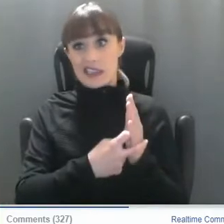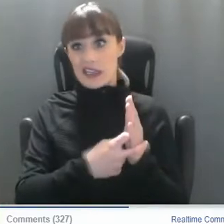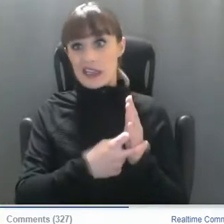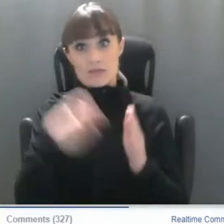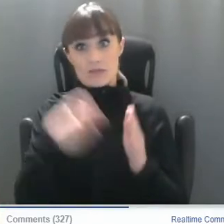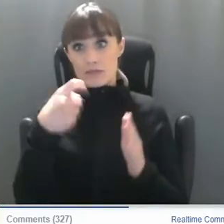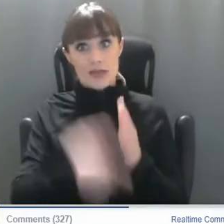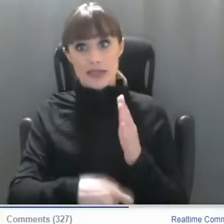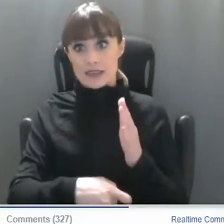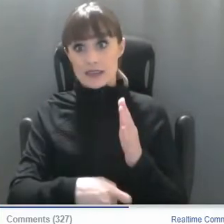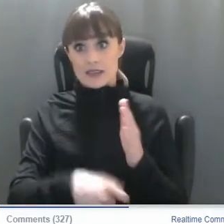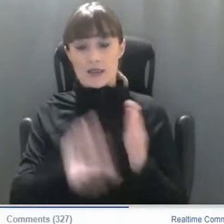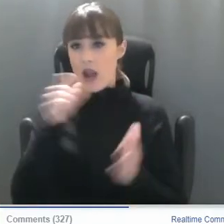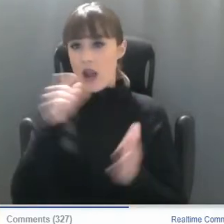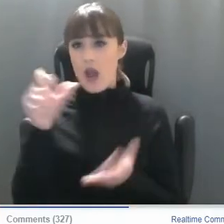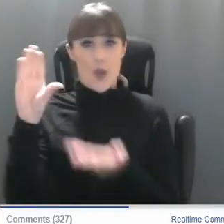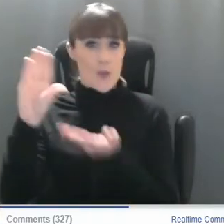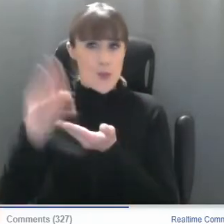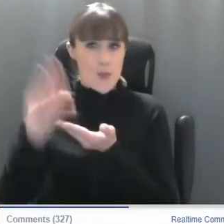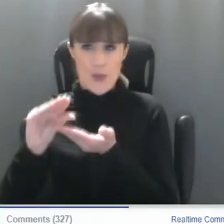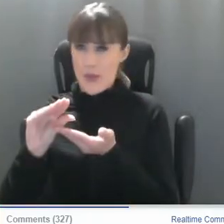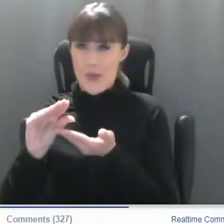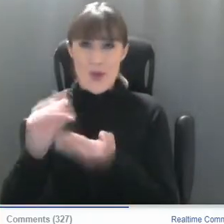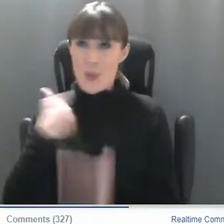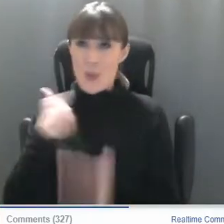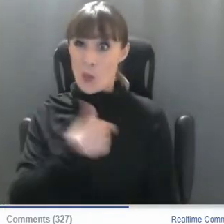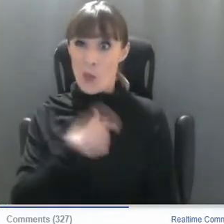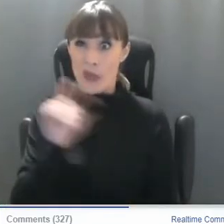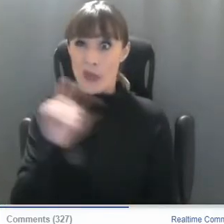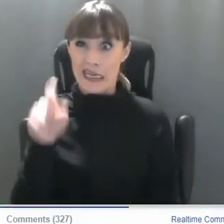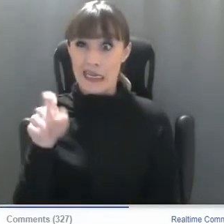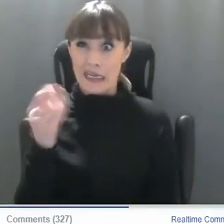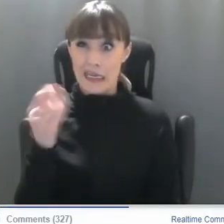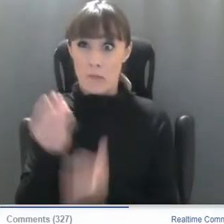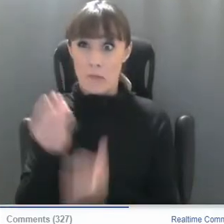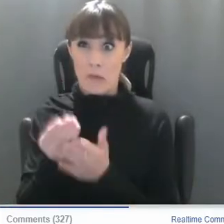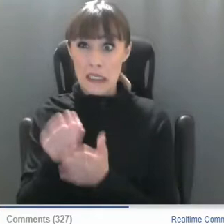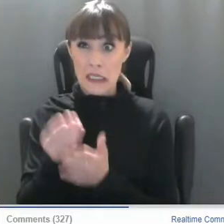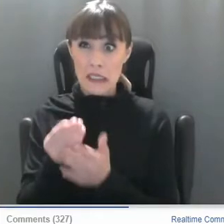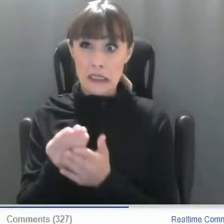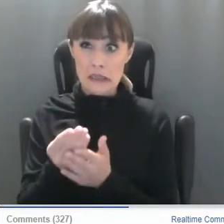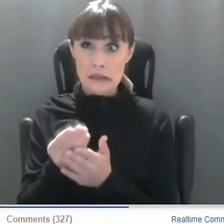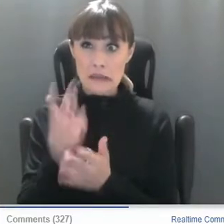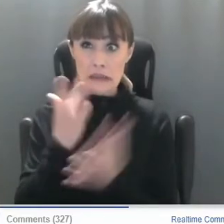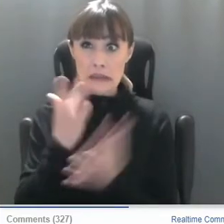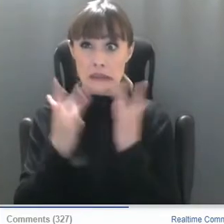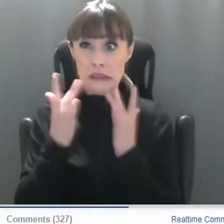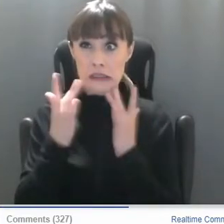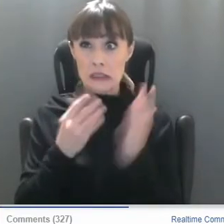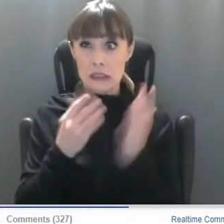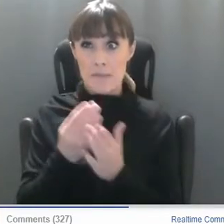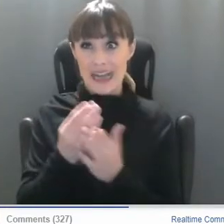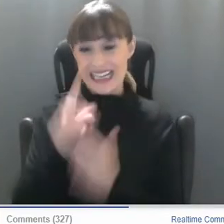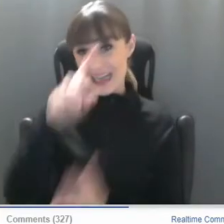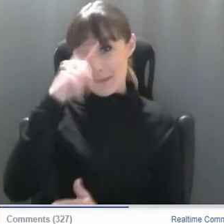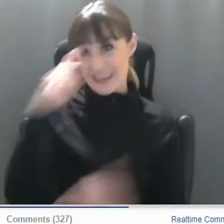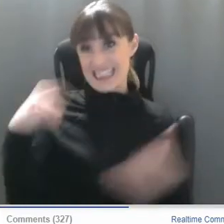know? Because animals like to eat nice meat, and nice fish- that kind of thing.